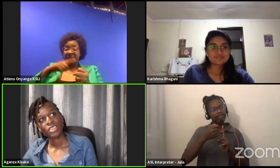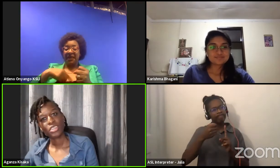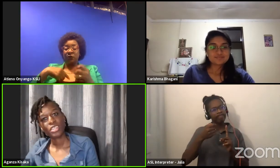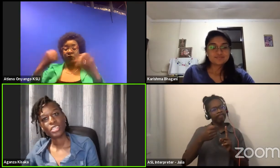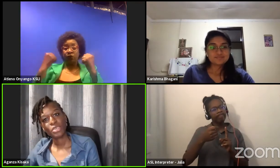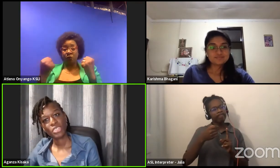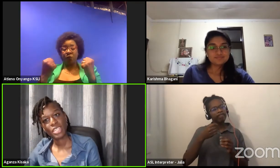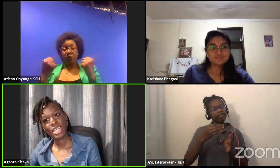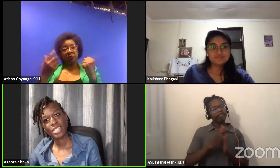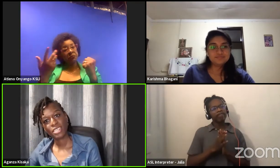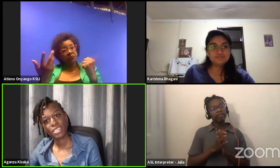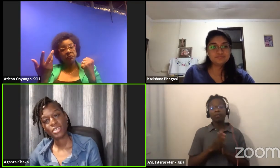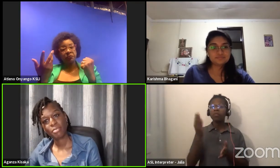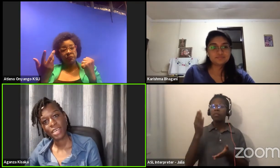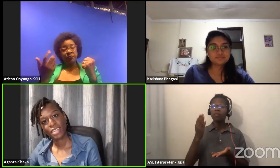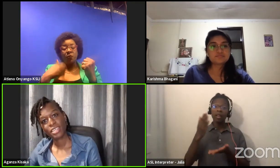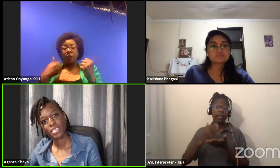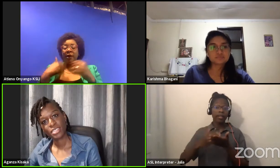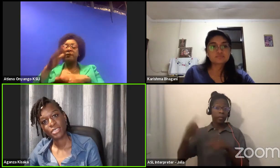You know, there are some good days and there are some bad days.